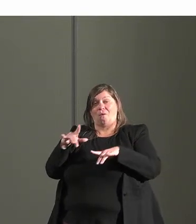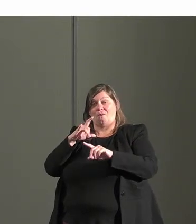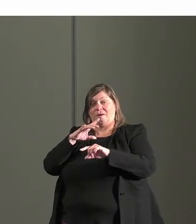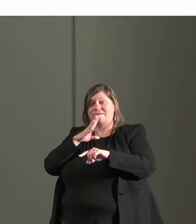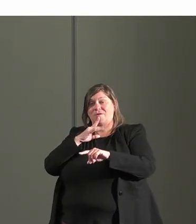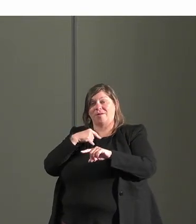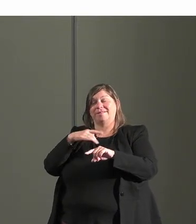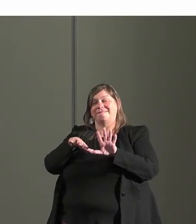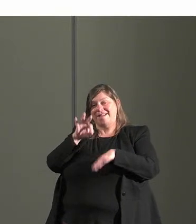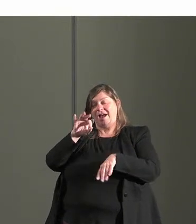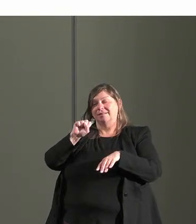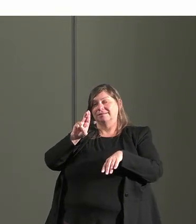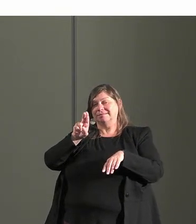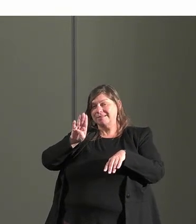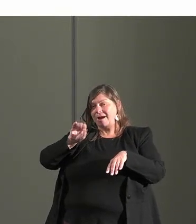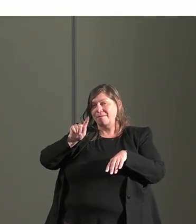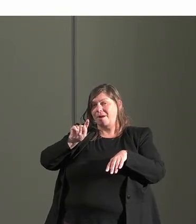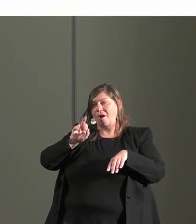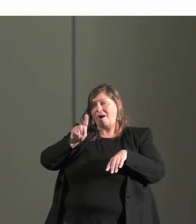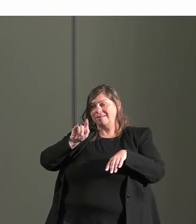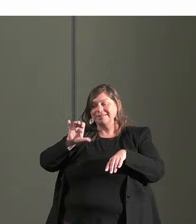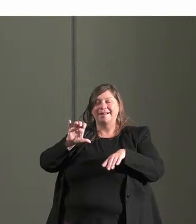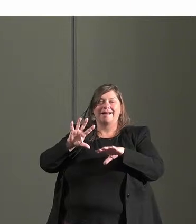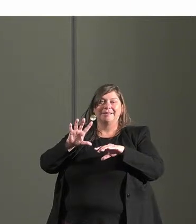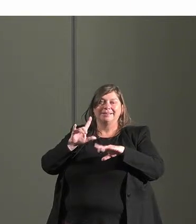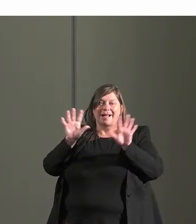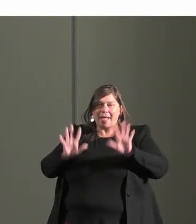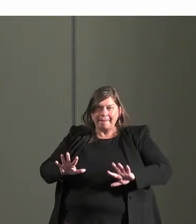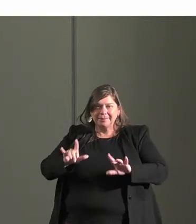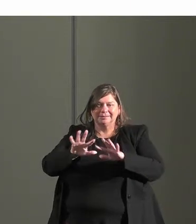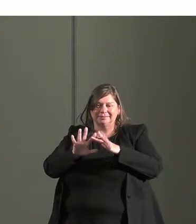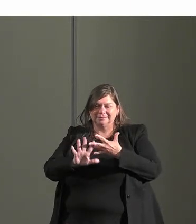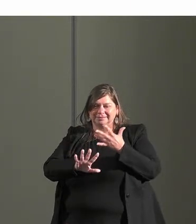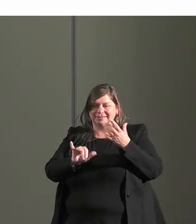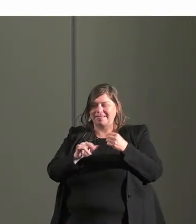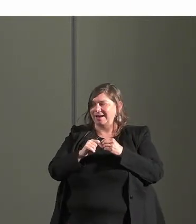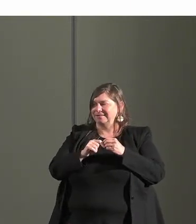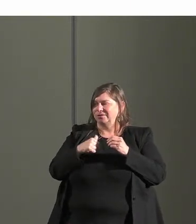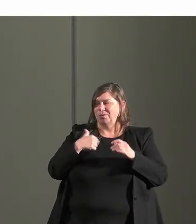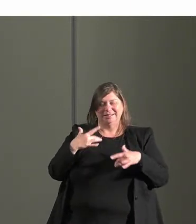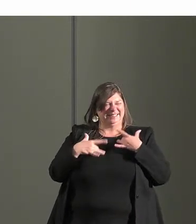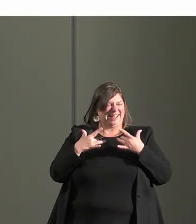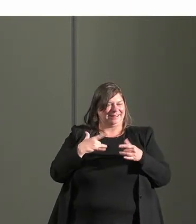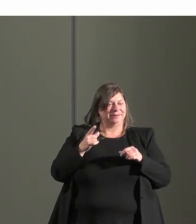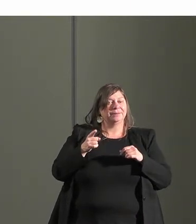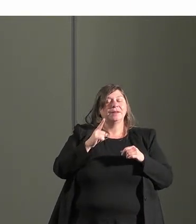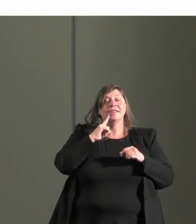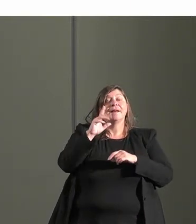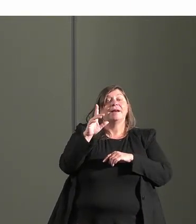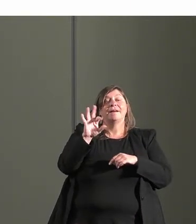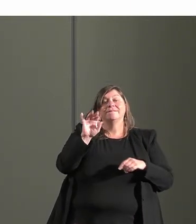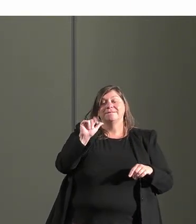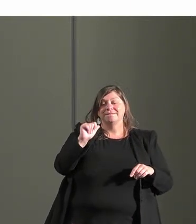≫ Followed by temperature and subtropical zones. 8.